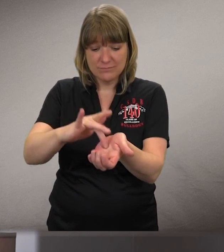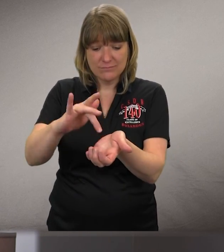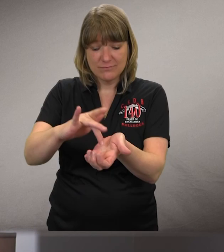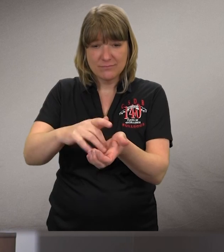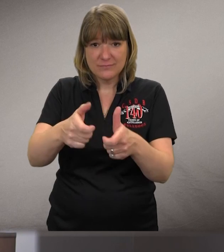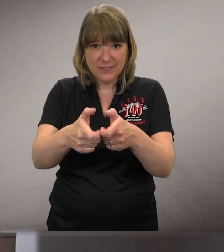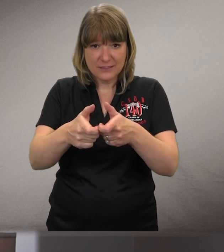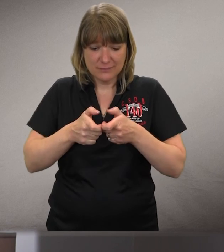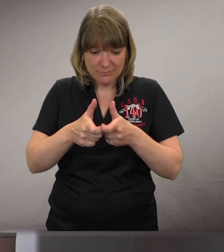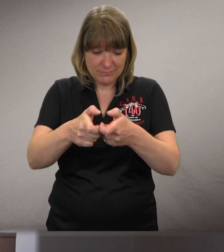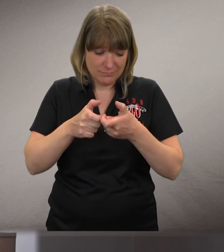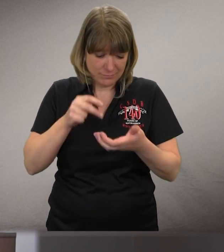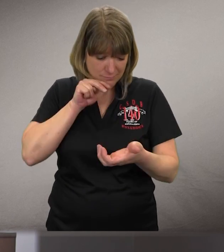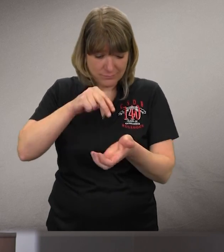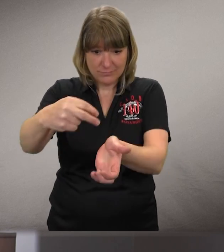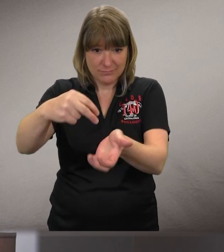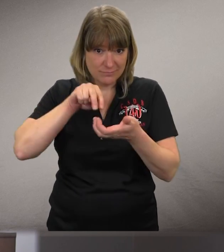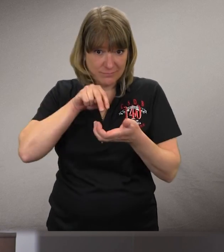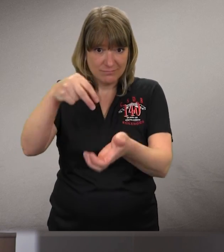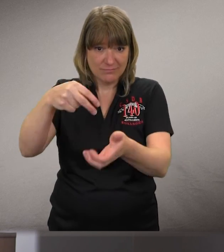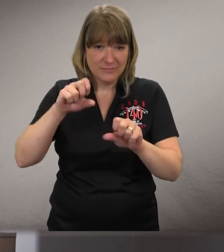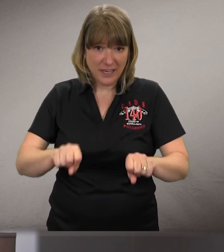and texting back and forth.